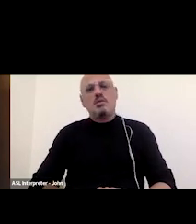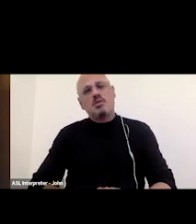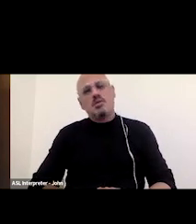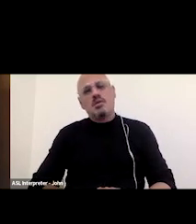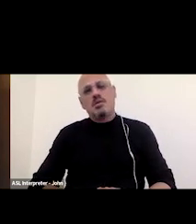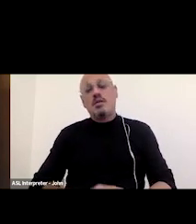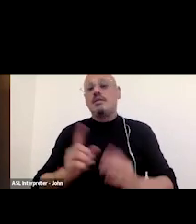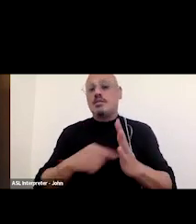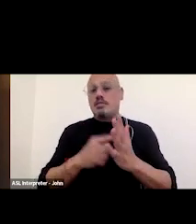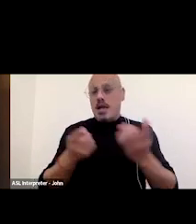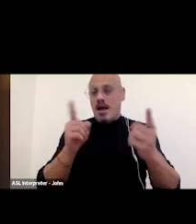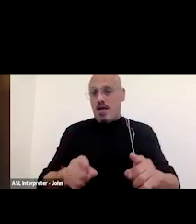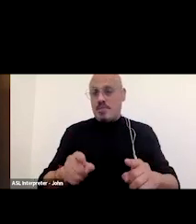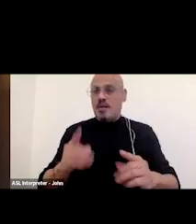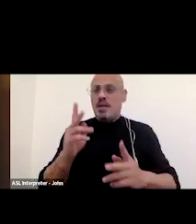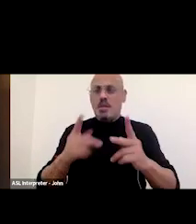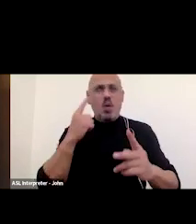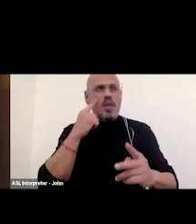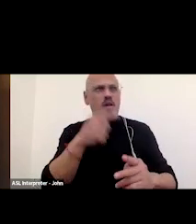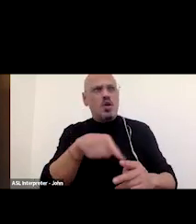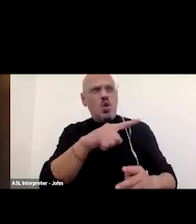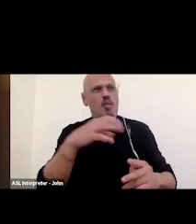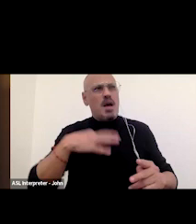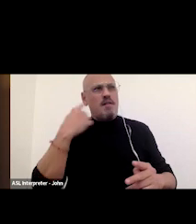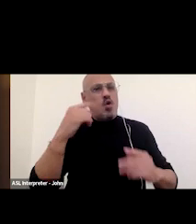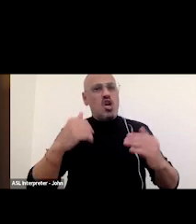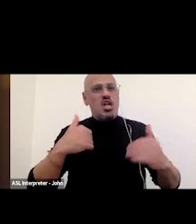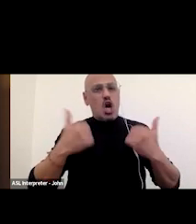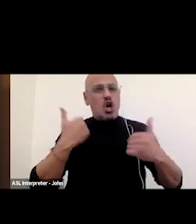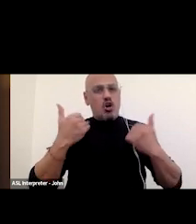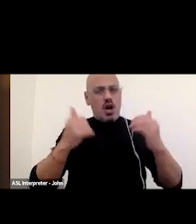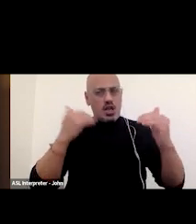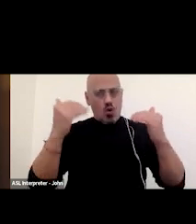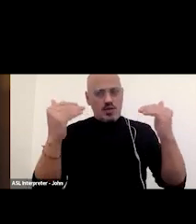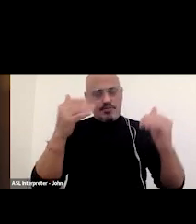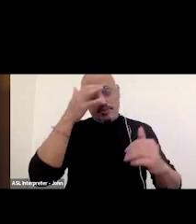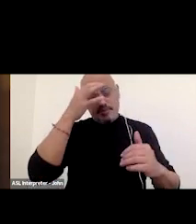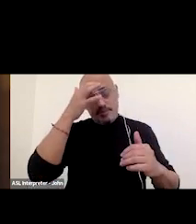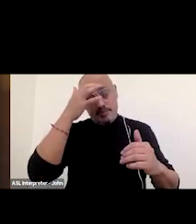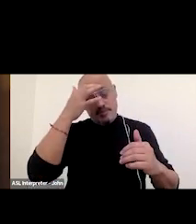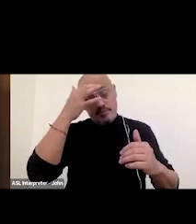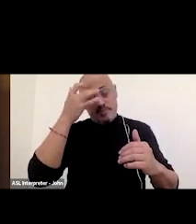Sometimes people think of these as benefits for younger adults, but I have to say,